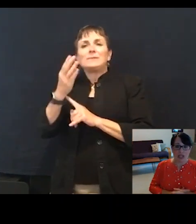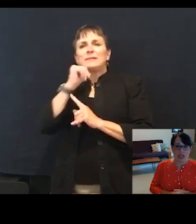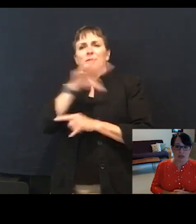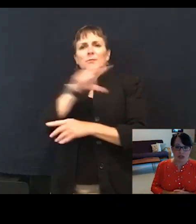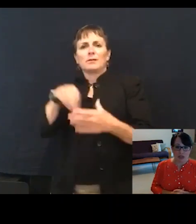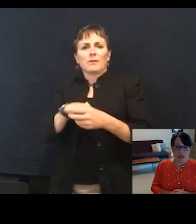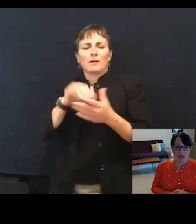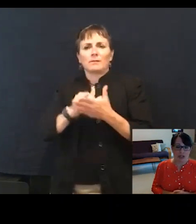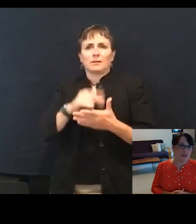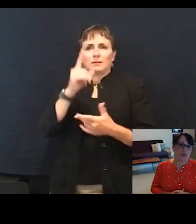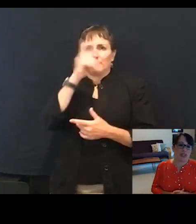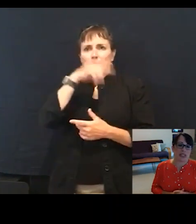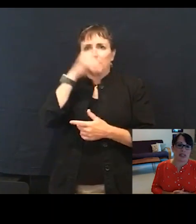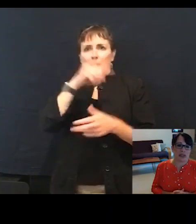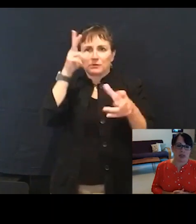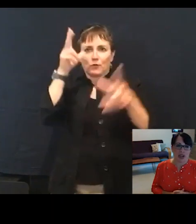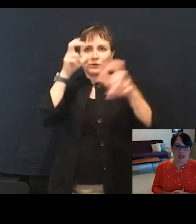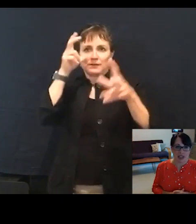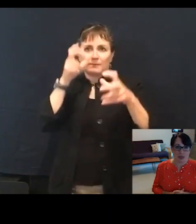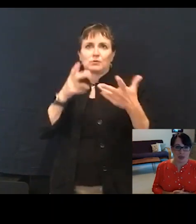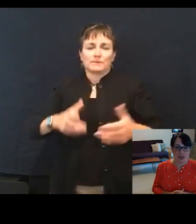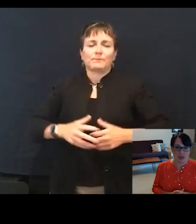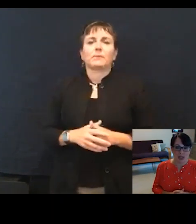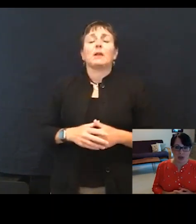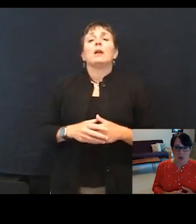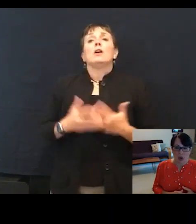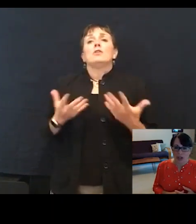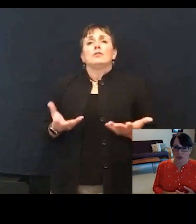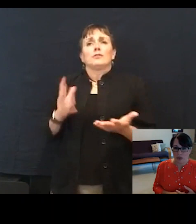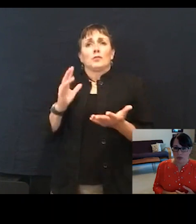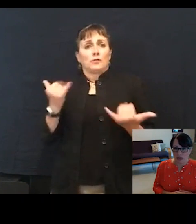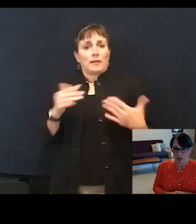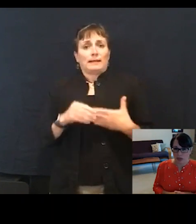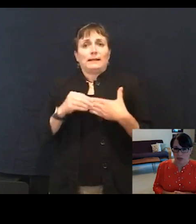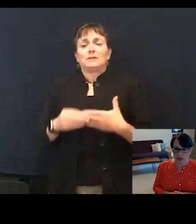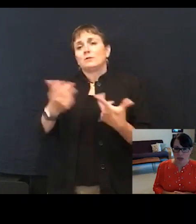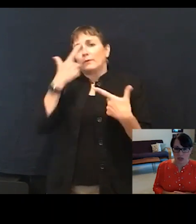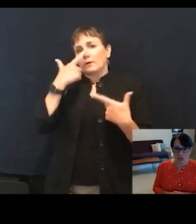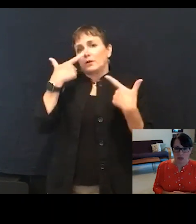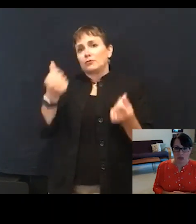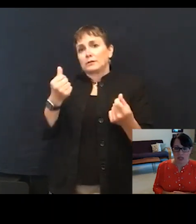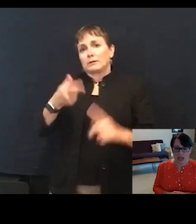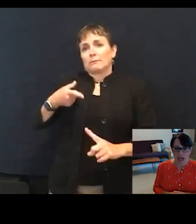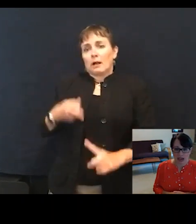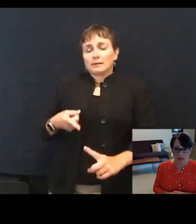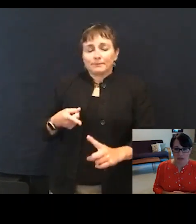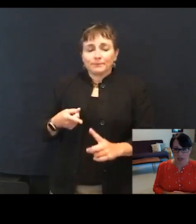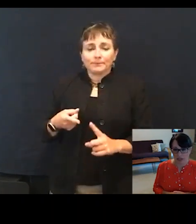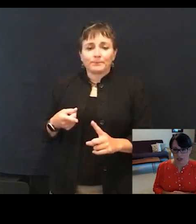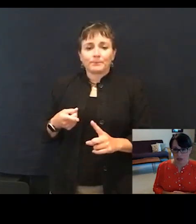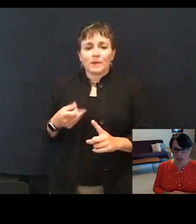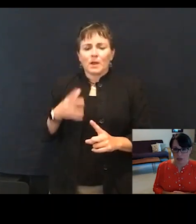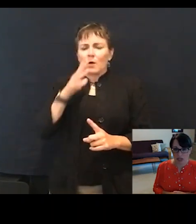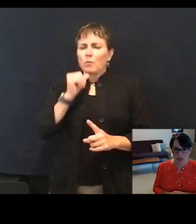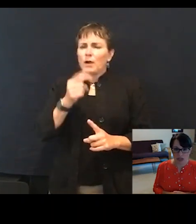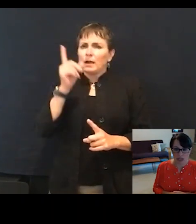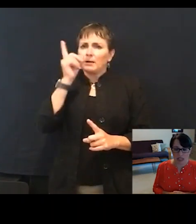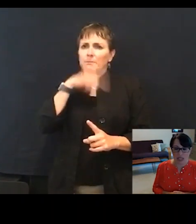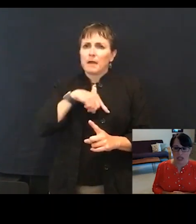And that brings about an interesting concept, which is why don't mouse models of USH1B have a phenotype like the patients?